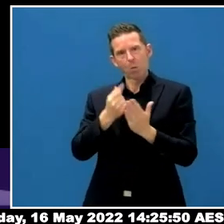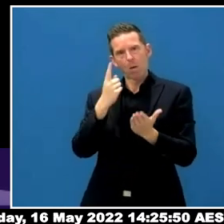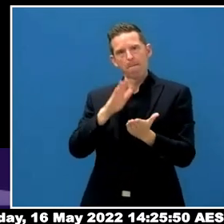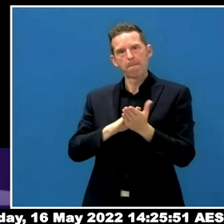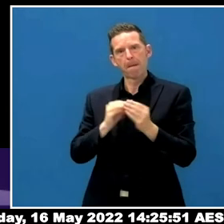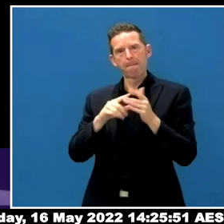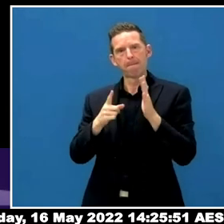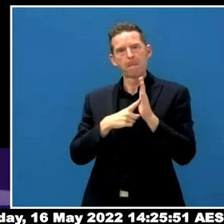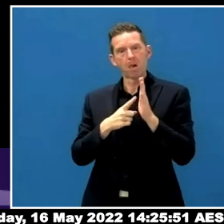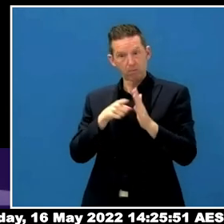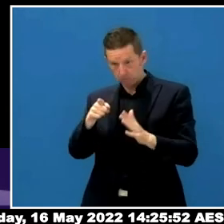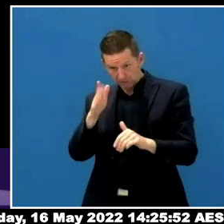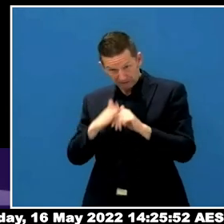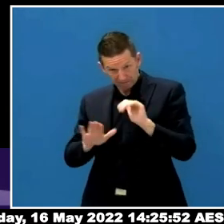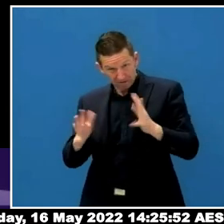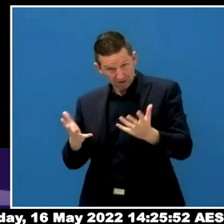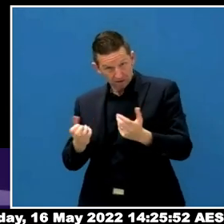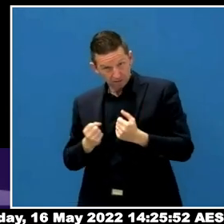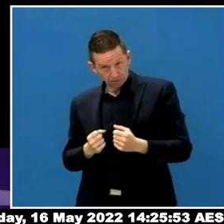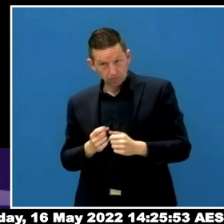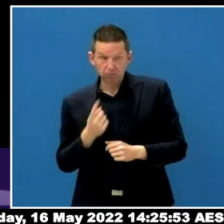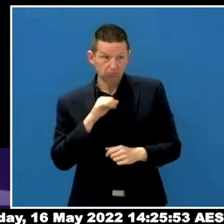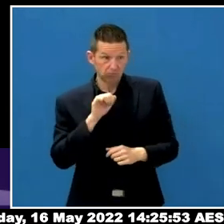Exactly. MR FOGARTY: Alright.